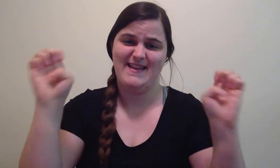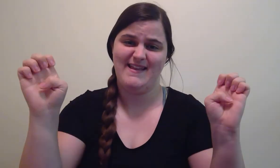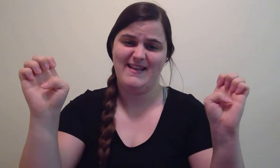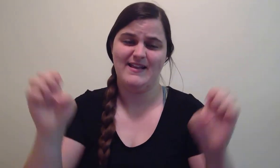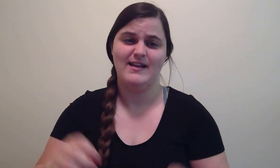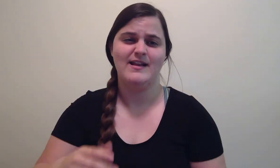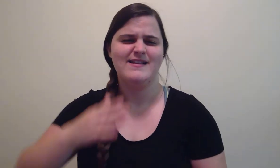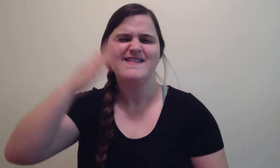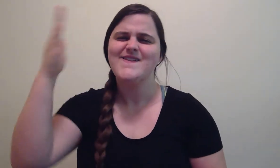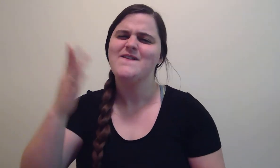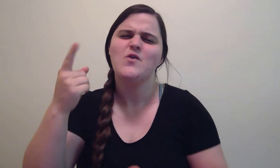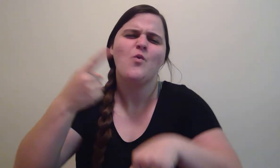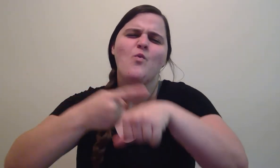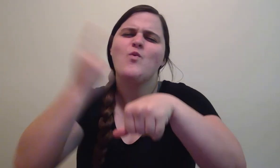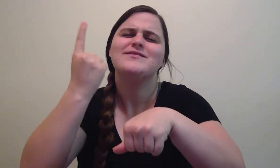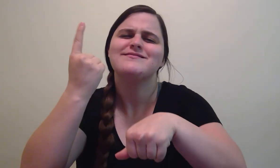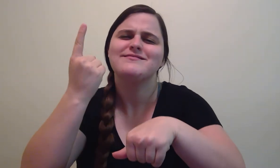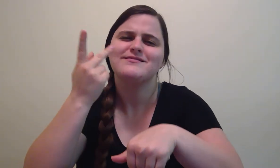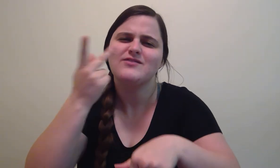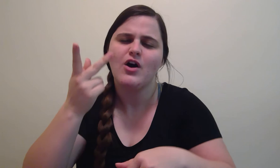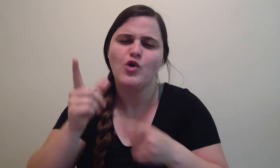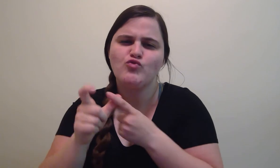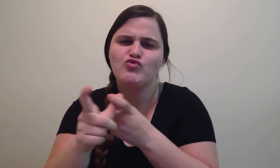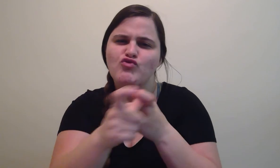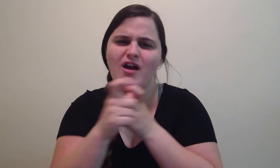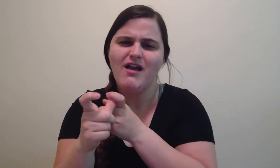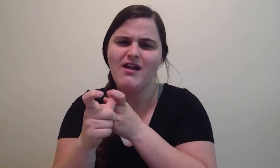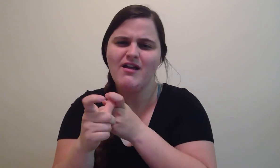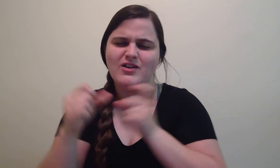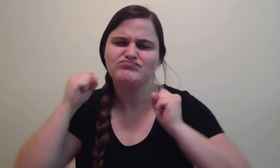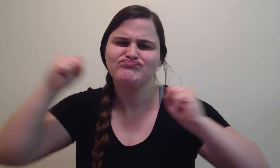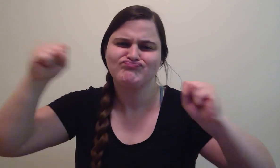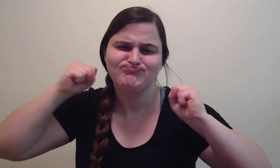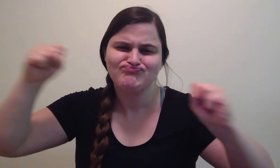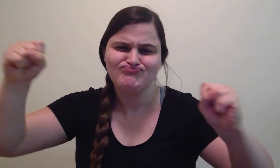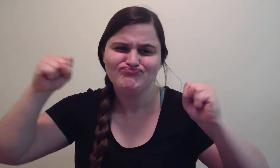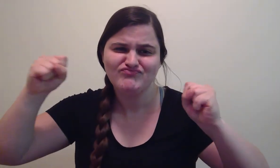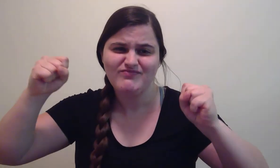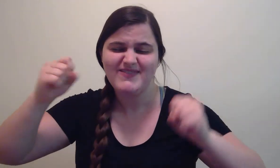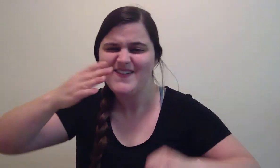Especially when it came to P.E. I never once saw her run laps or do calisthenics